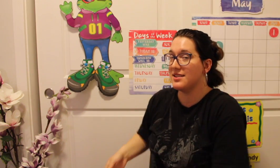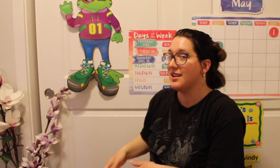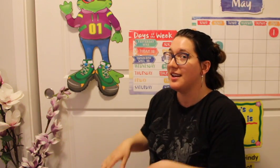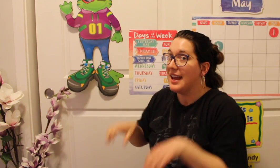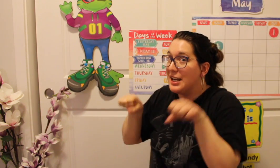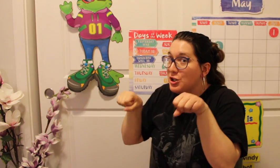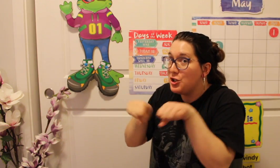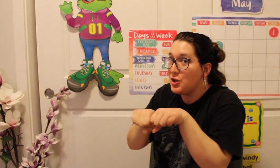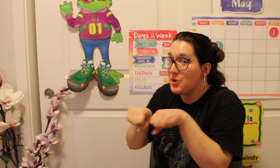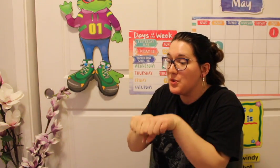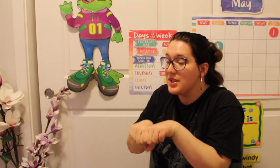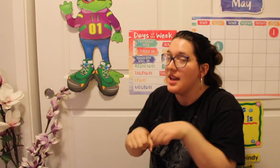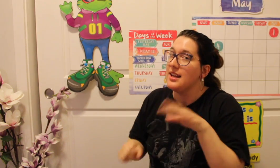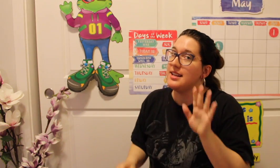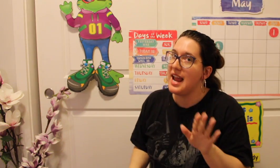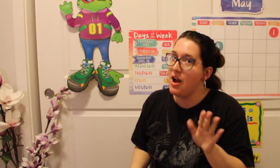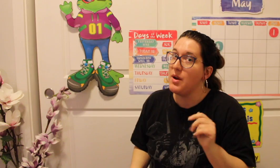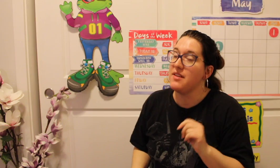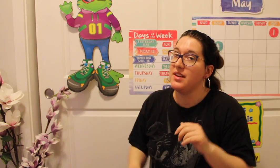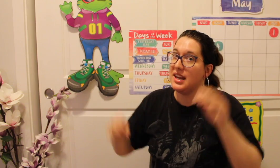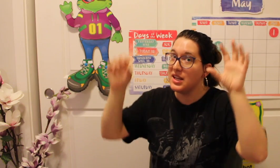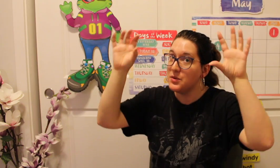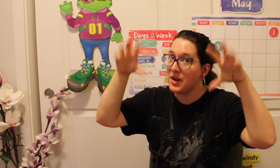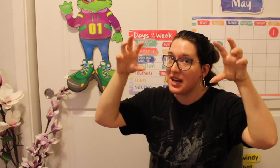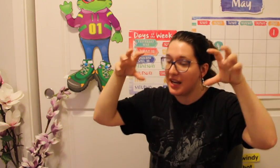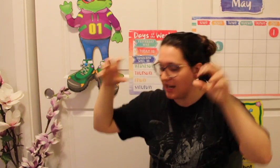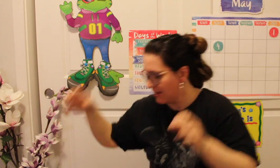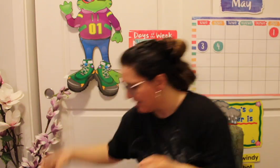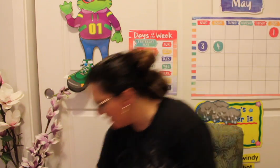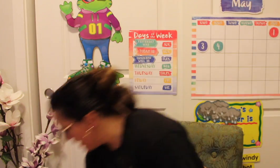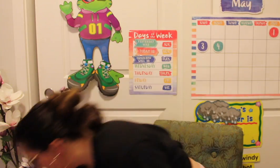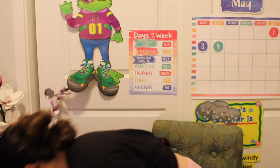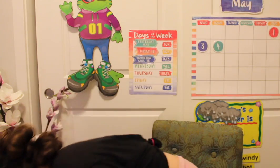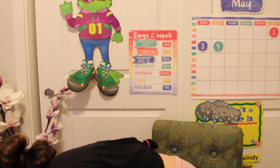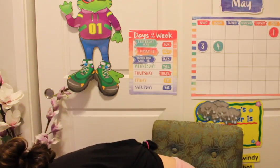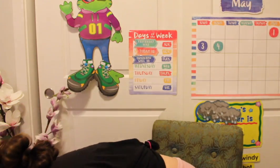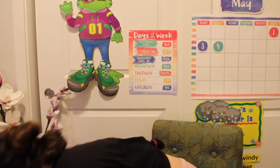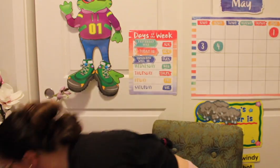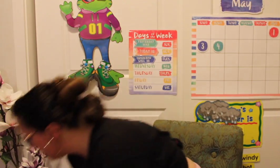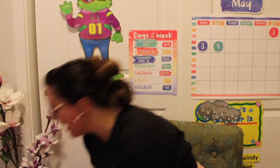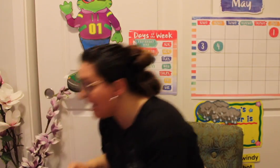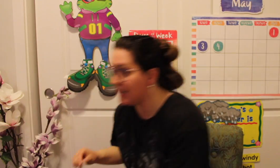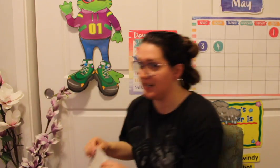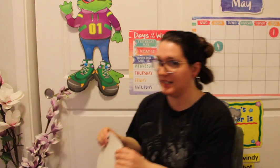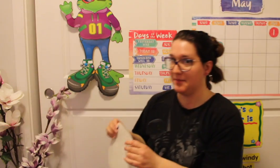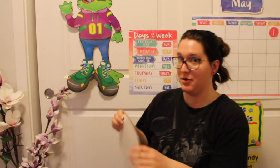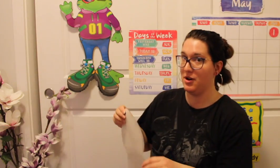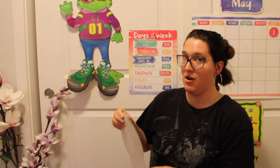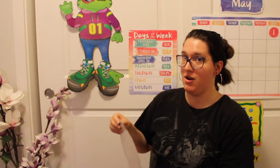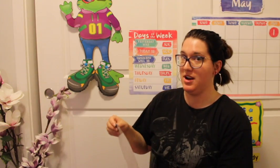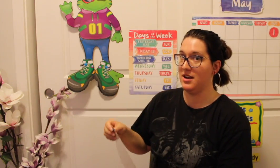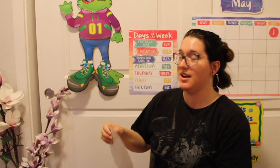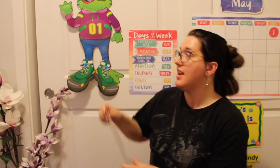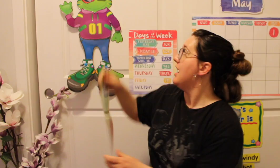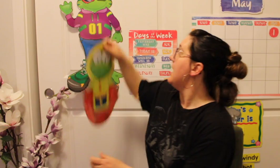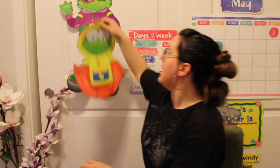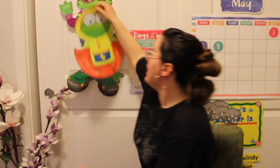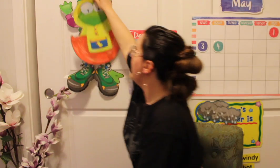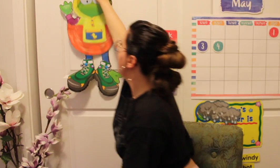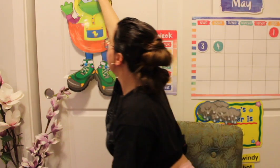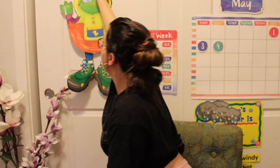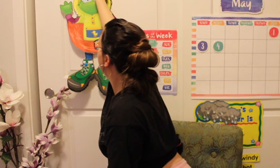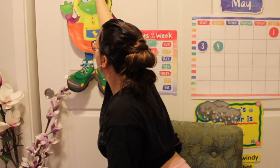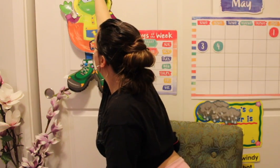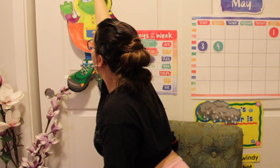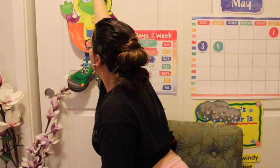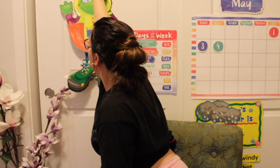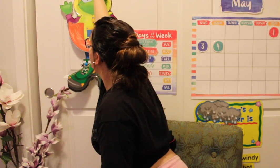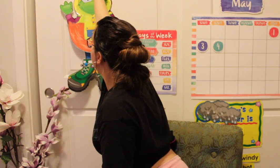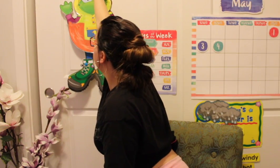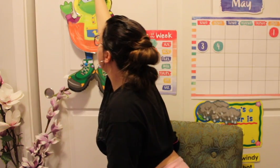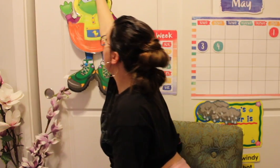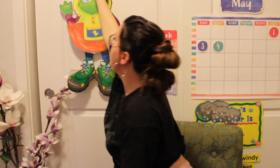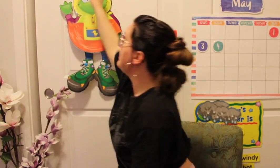and his shoes now if it is raining Henry might need to put on his handy-dandy